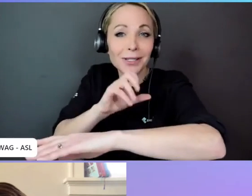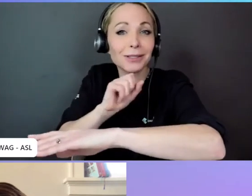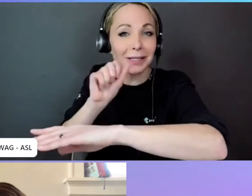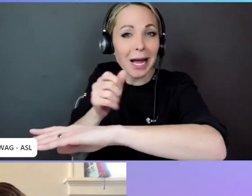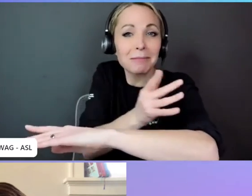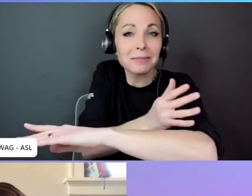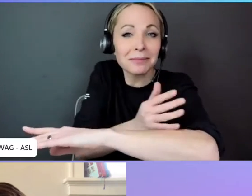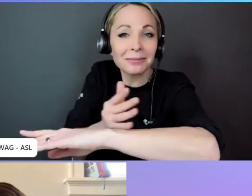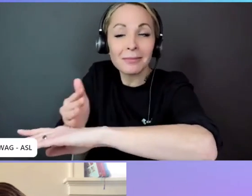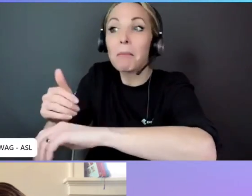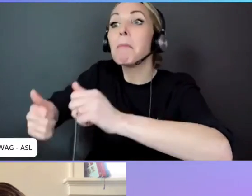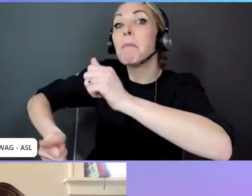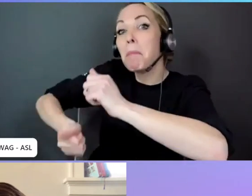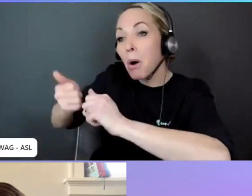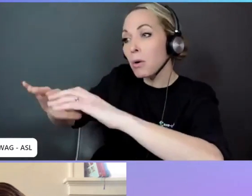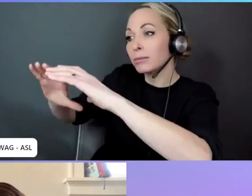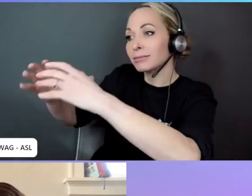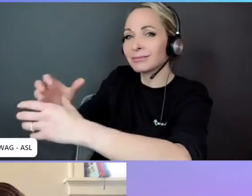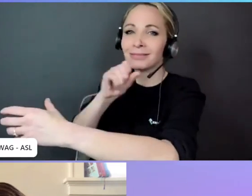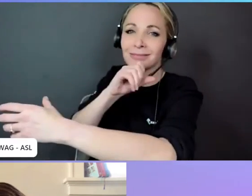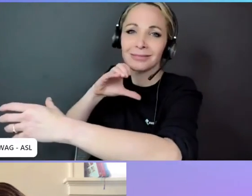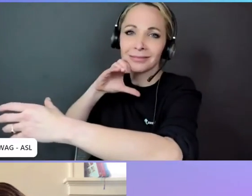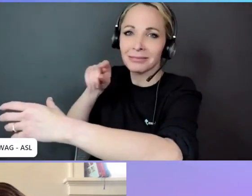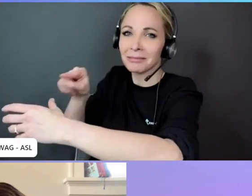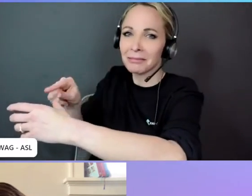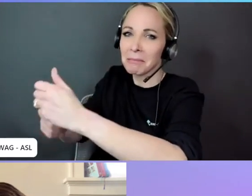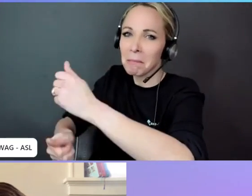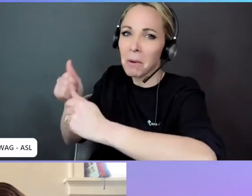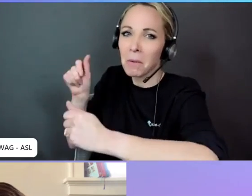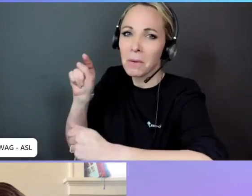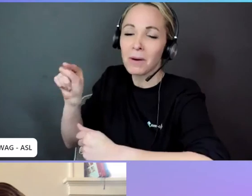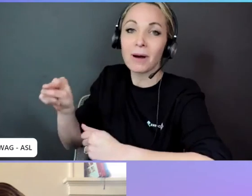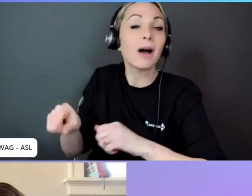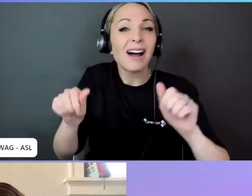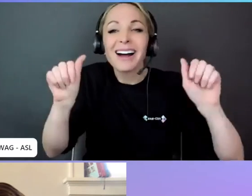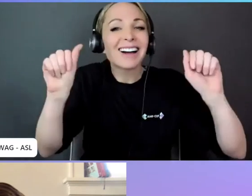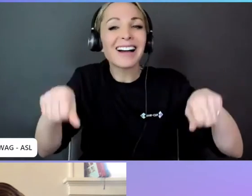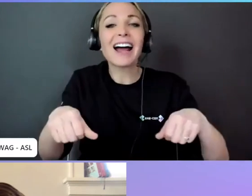it, you are going to see most definitions stay to a particular age group, which focuses on